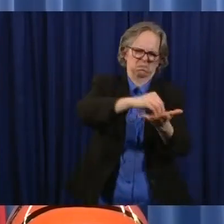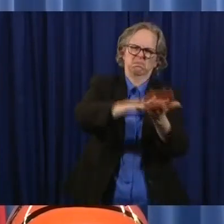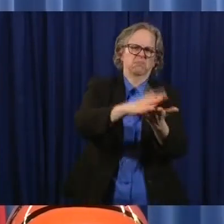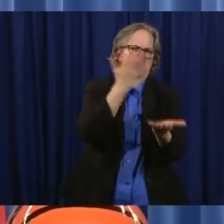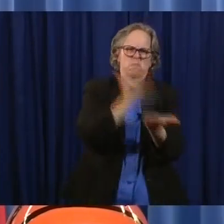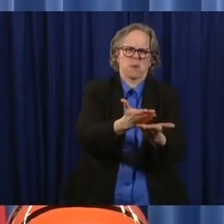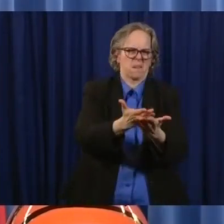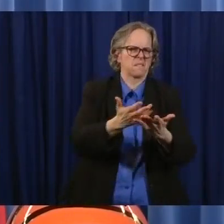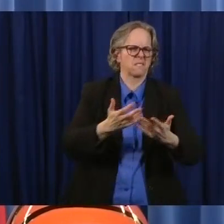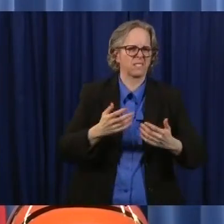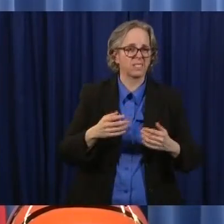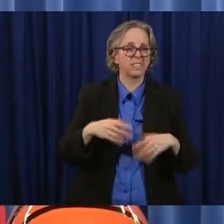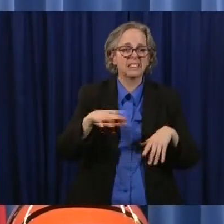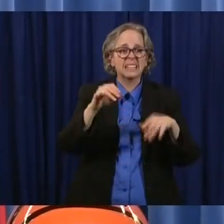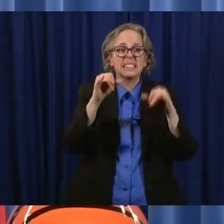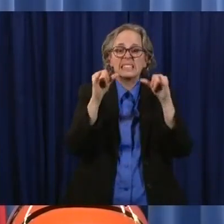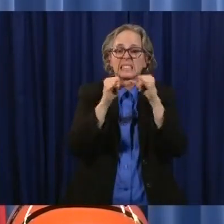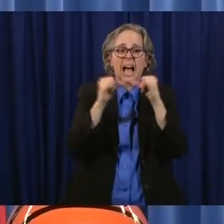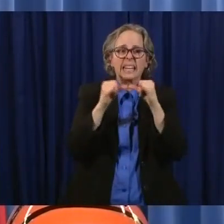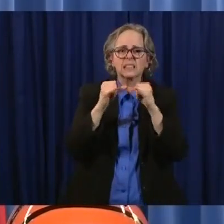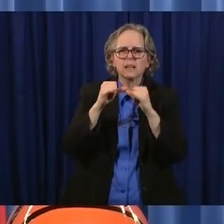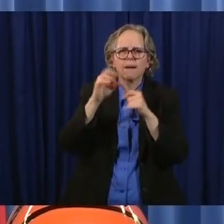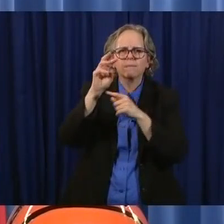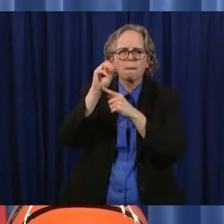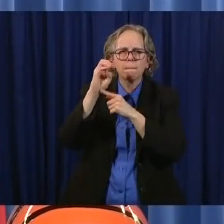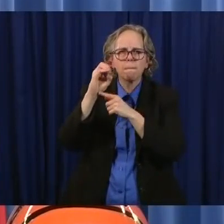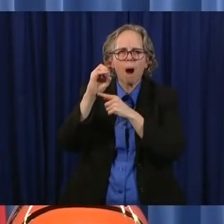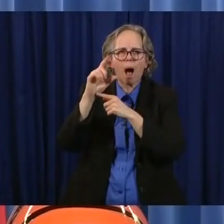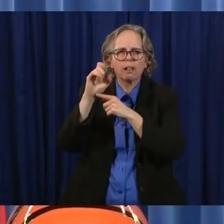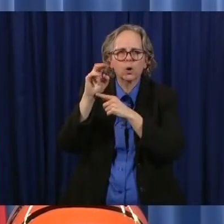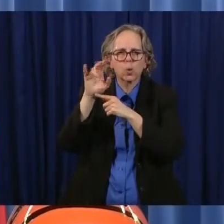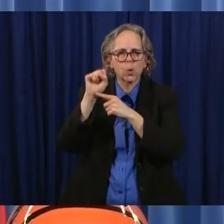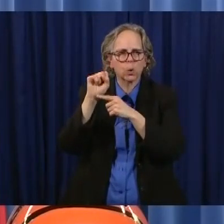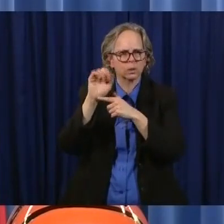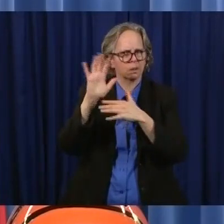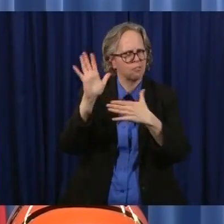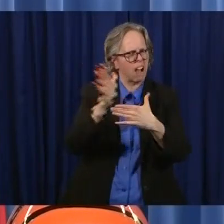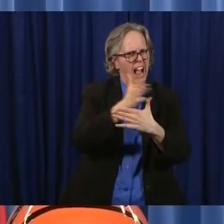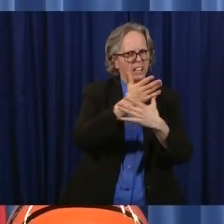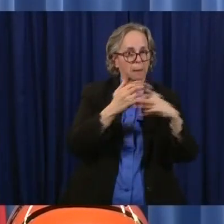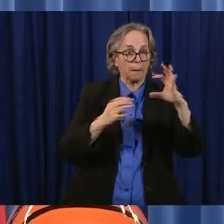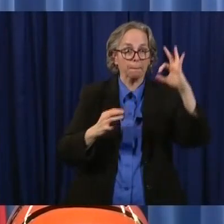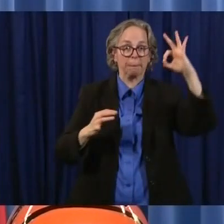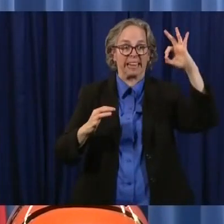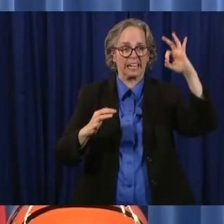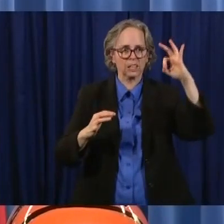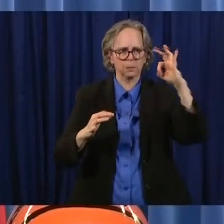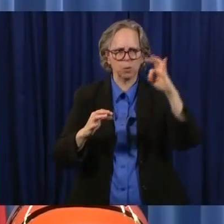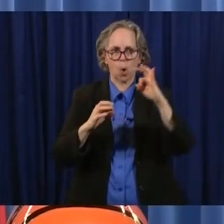GET WHICH IS COVID-19, YOU ARE EJECTING OUT PRETTY WELL DOCUMENTED SIZE RANGE OF